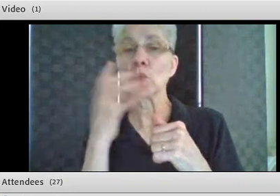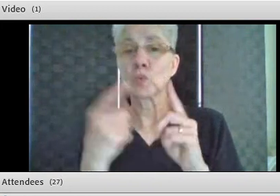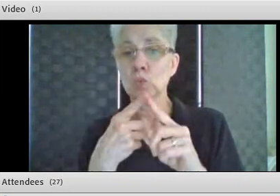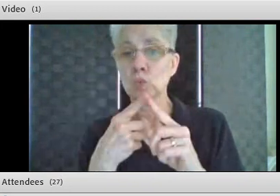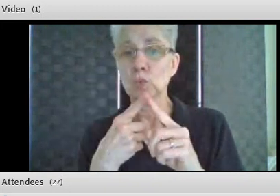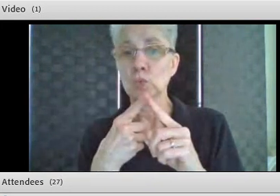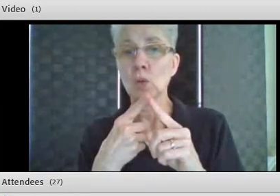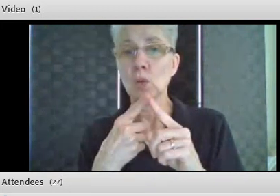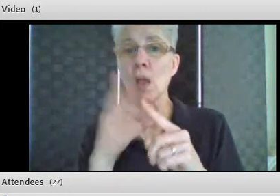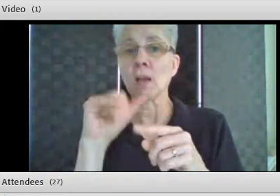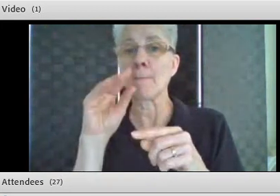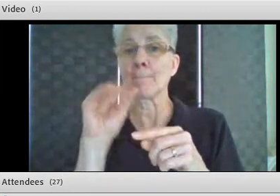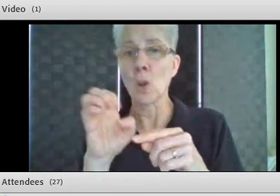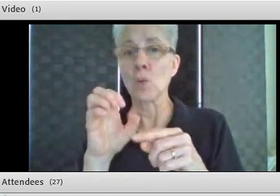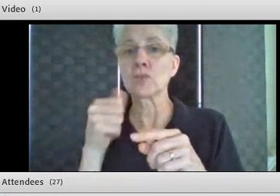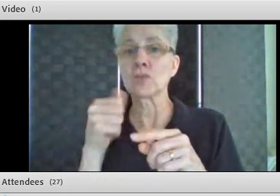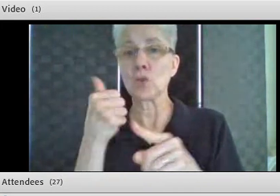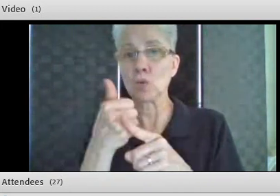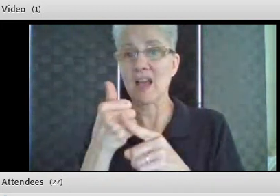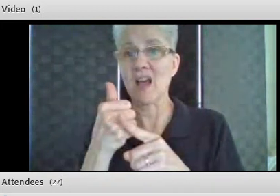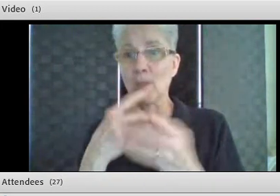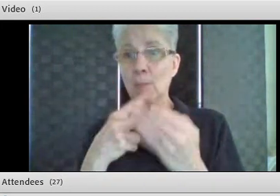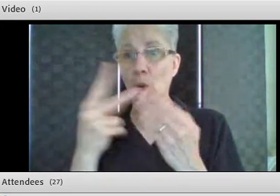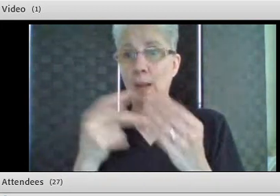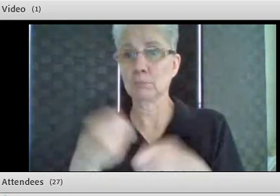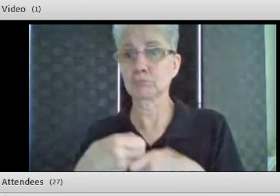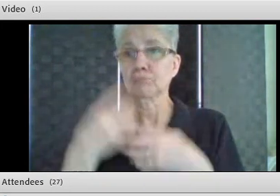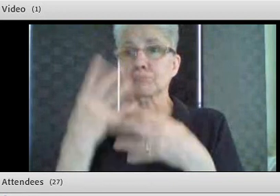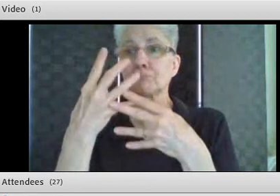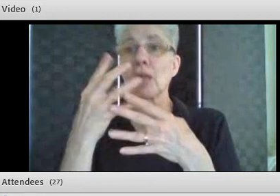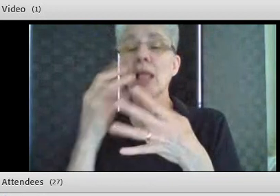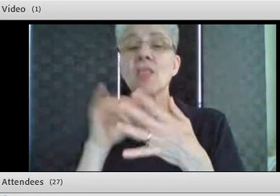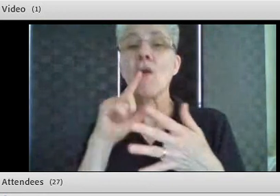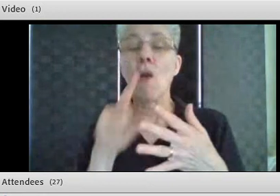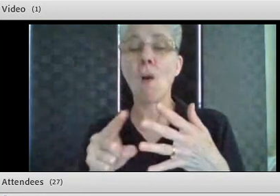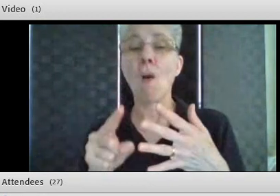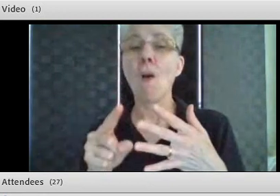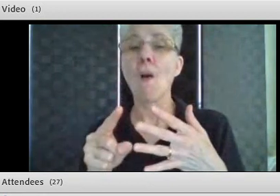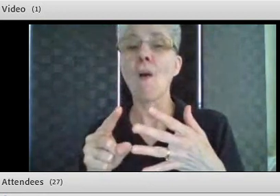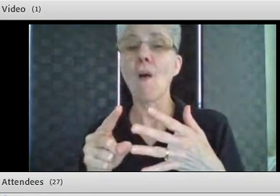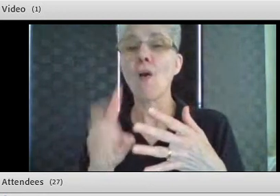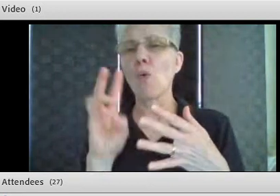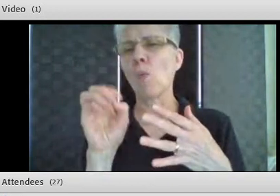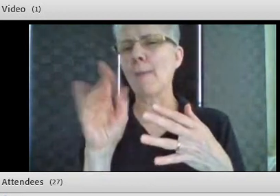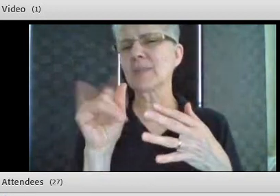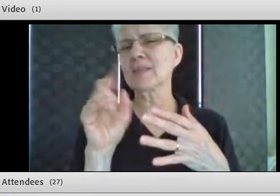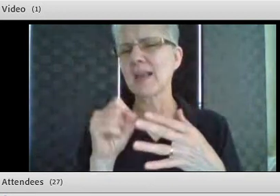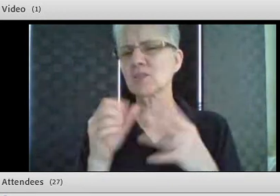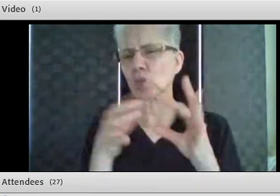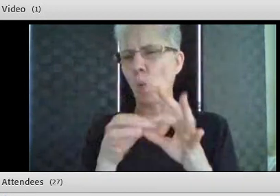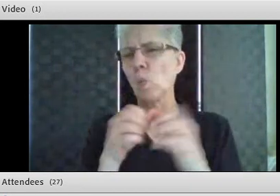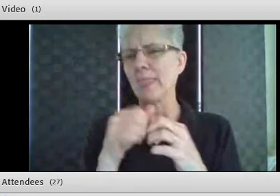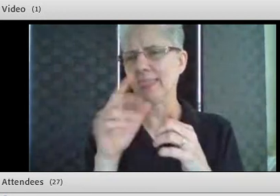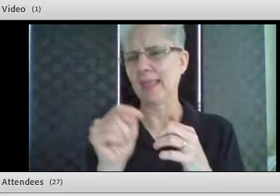I think it's that, or it's on the next one. So if you go to Compose Yourself,